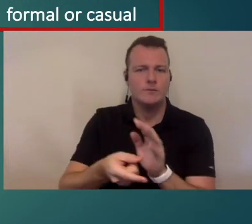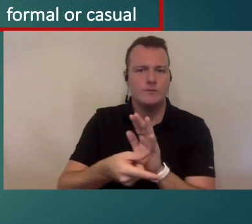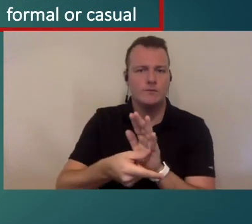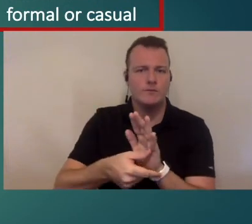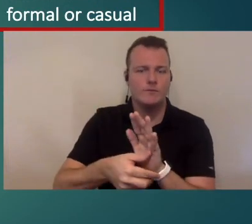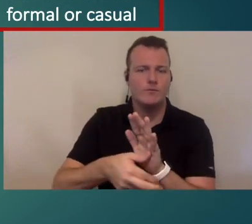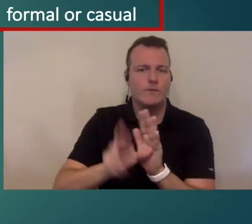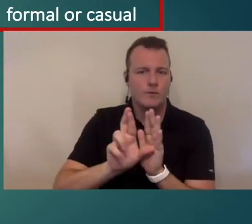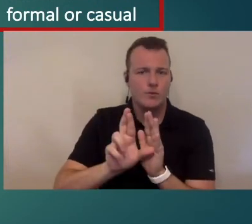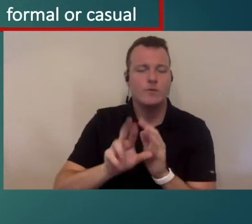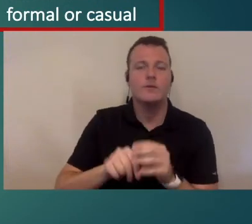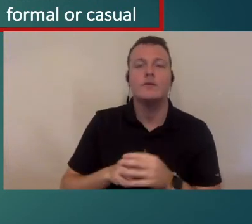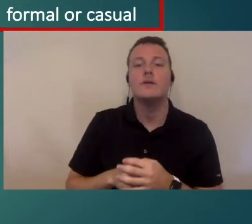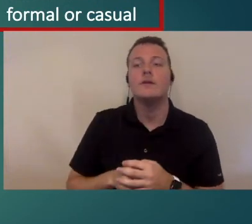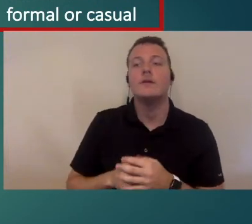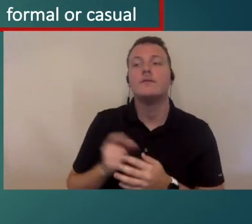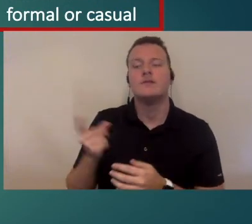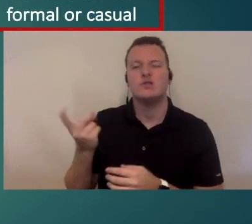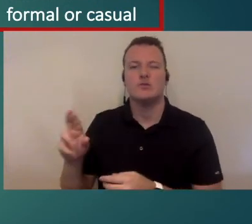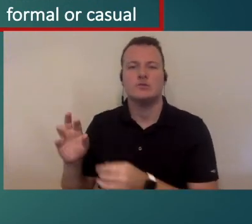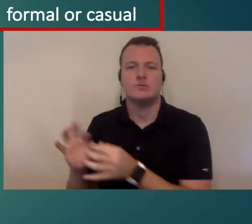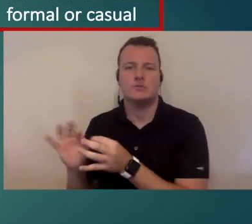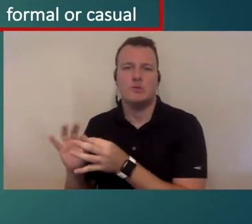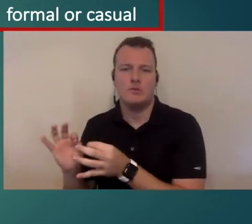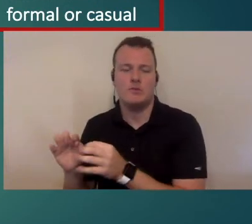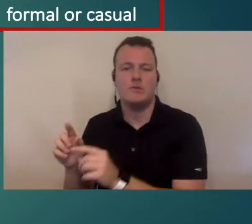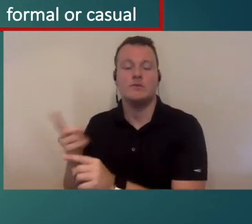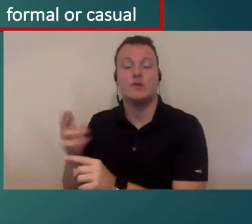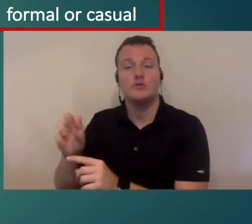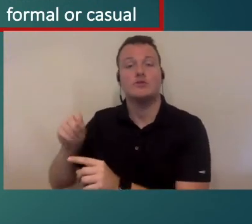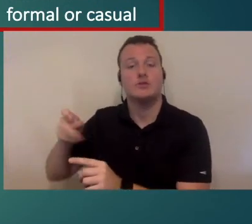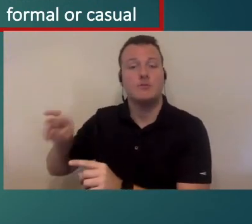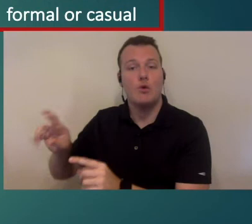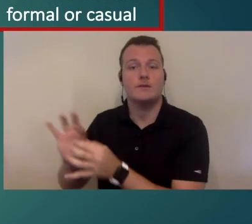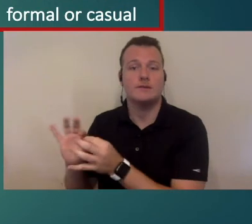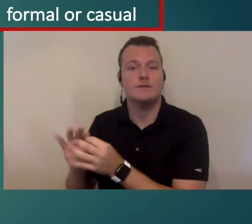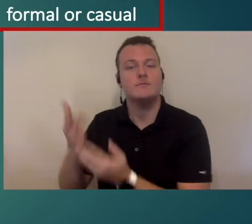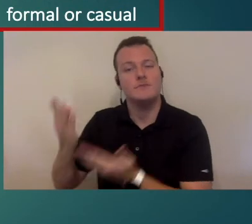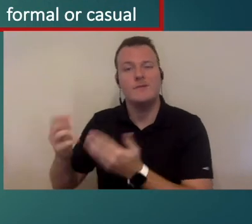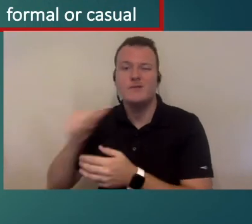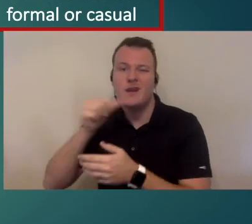like Dr. Spoor said, you may not have a lot of room to negotiate, but come year